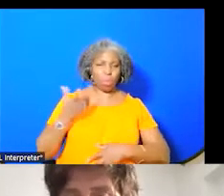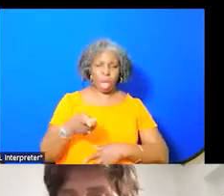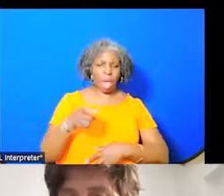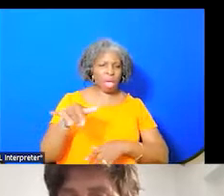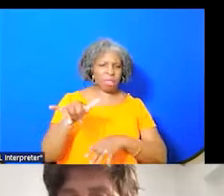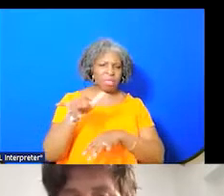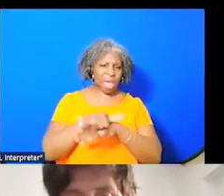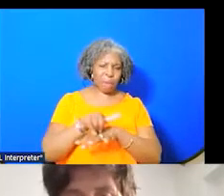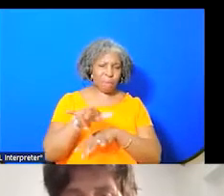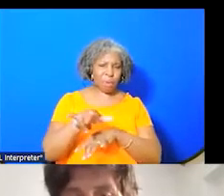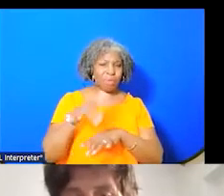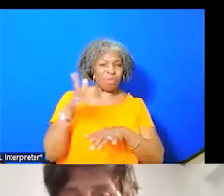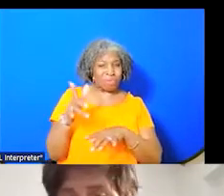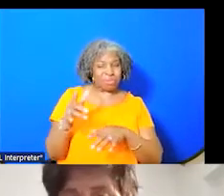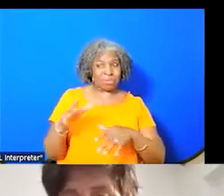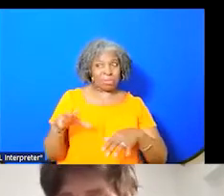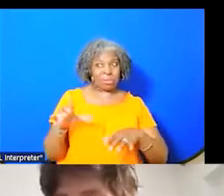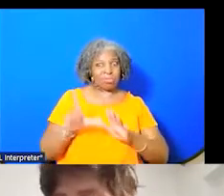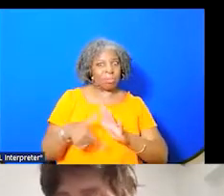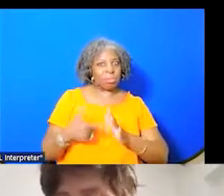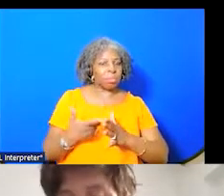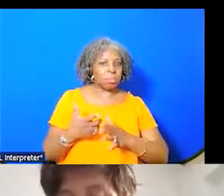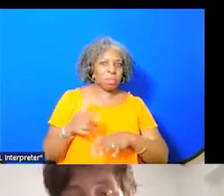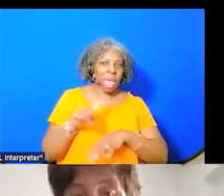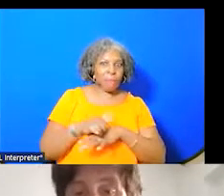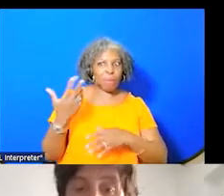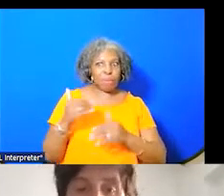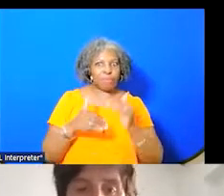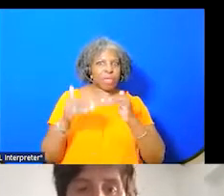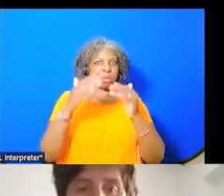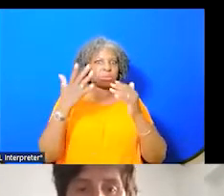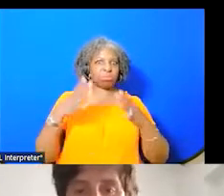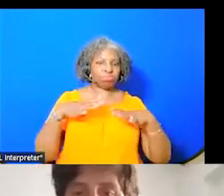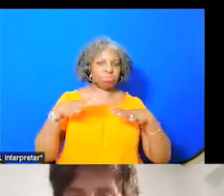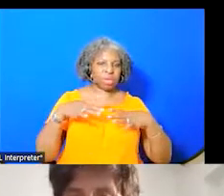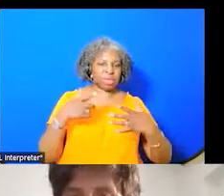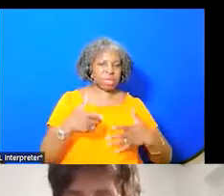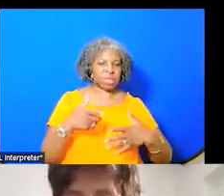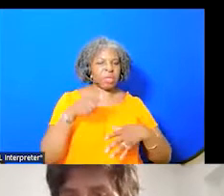amazing kind of wetland kind of airport for birds. And this is the kind of scale that I would